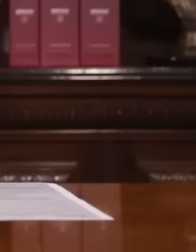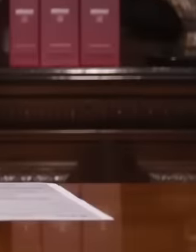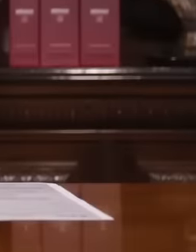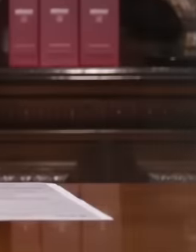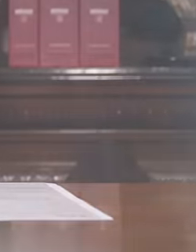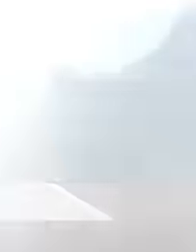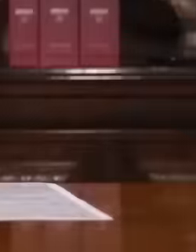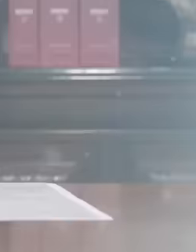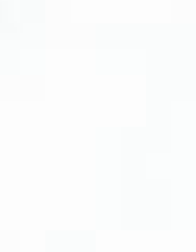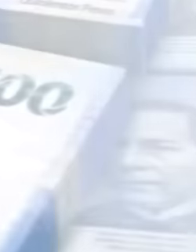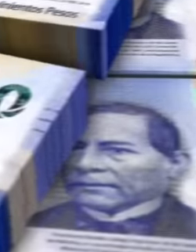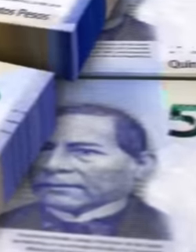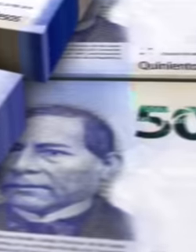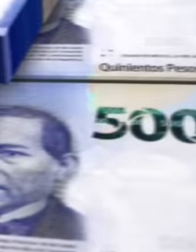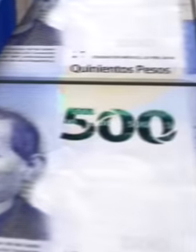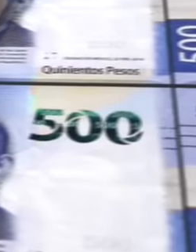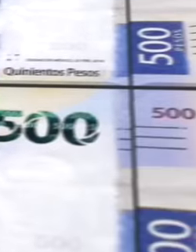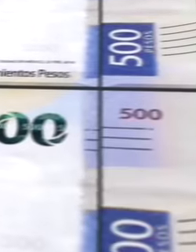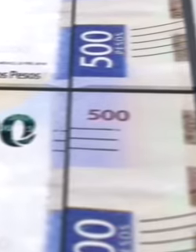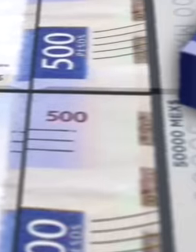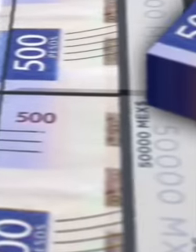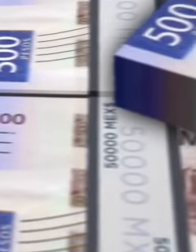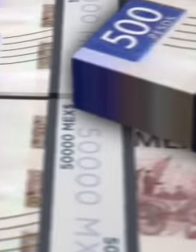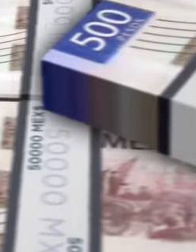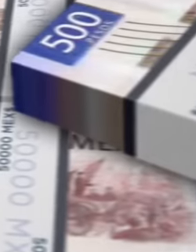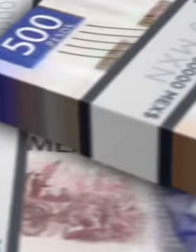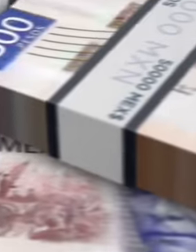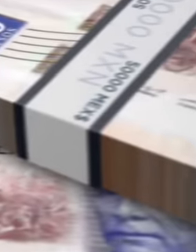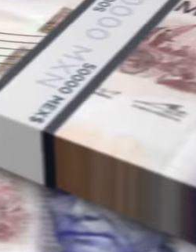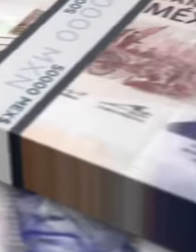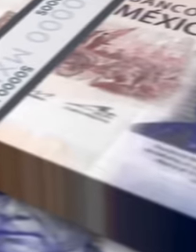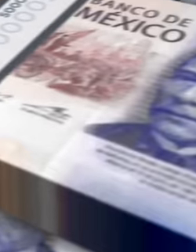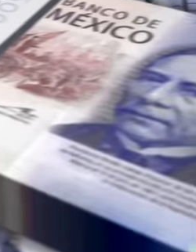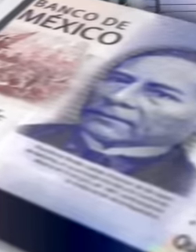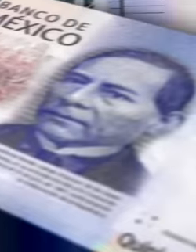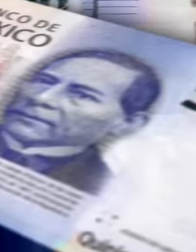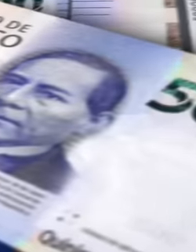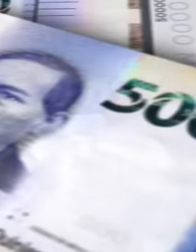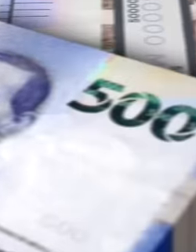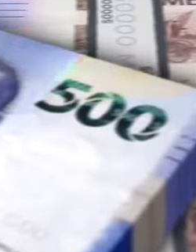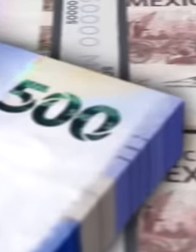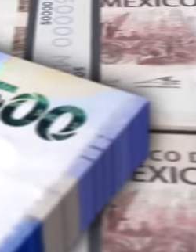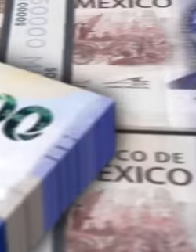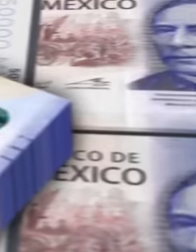that the gold mine of the magistrate judges and Mexican ministers has to end at any